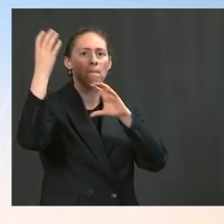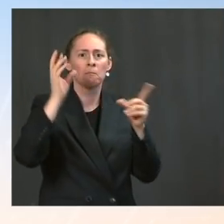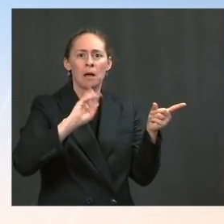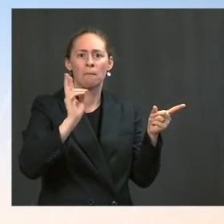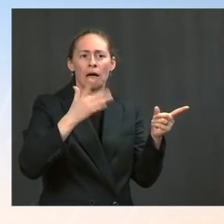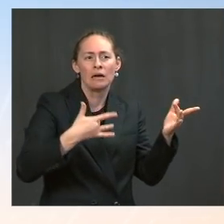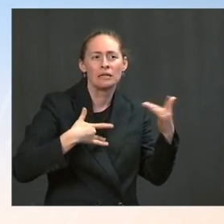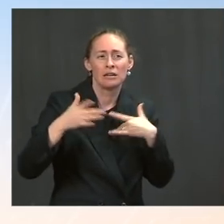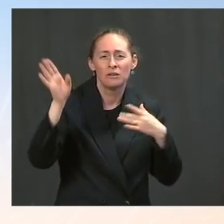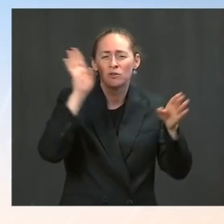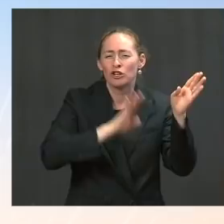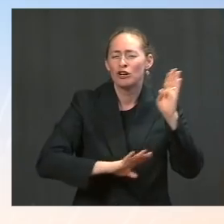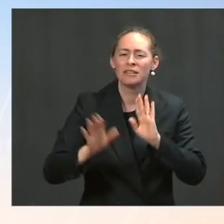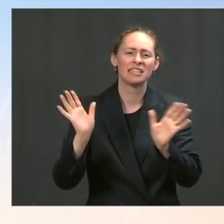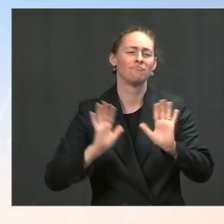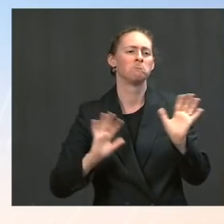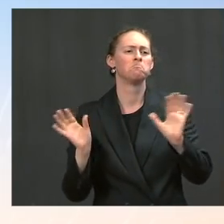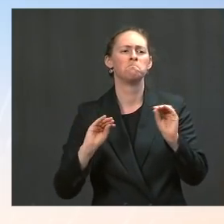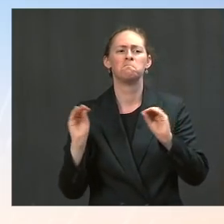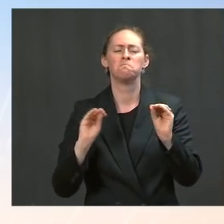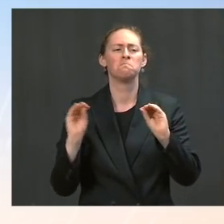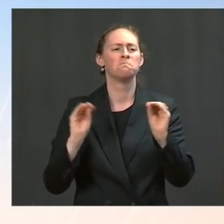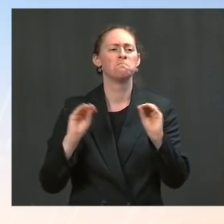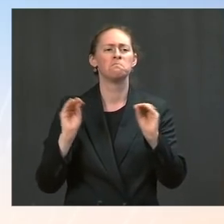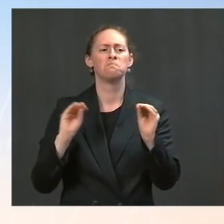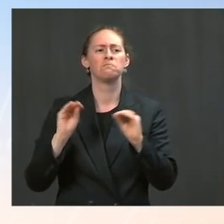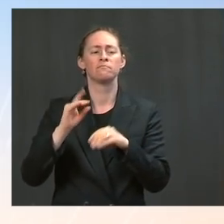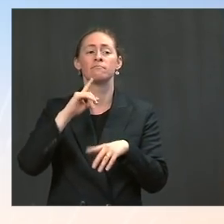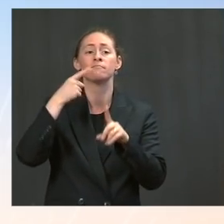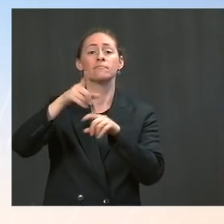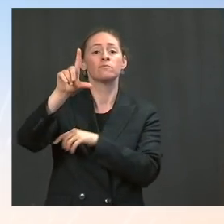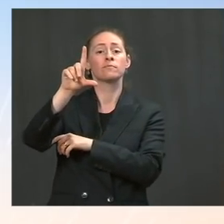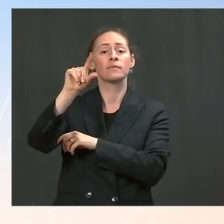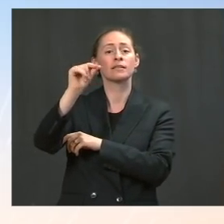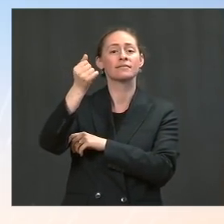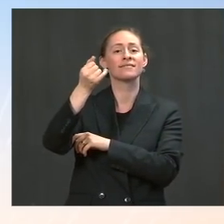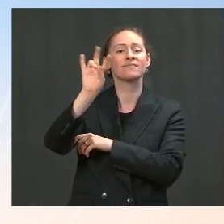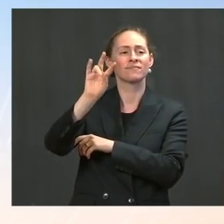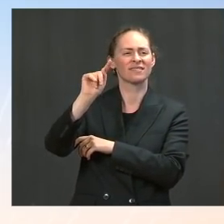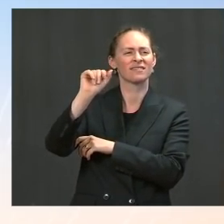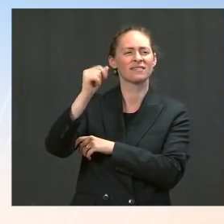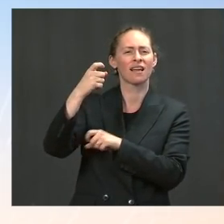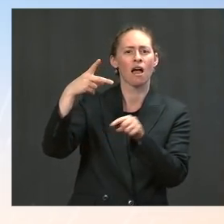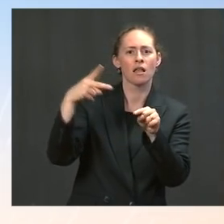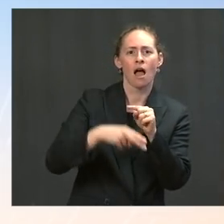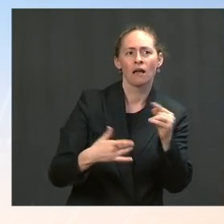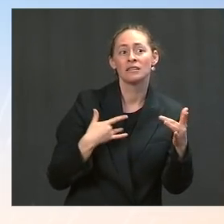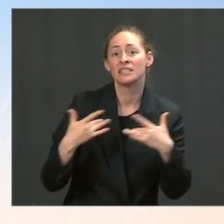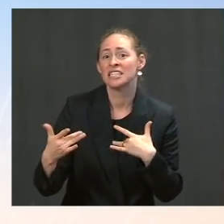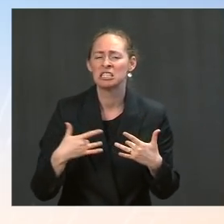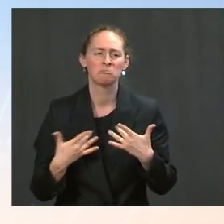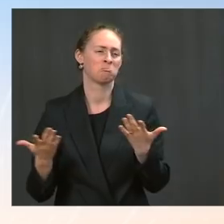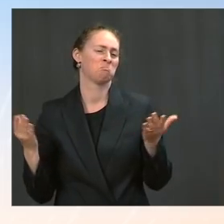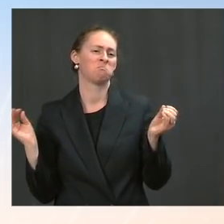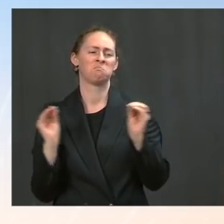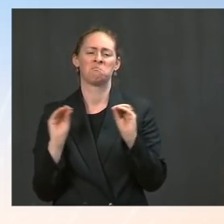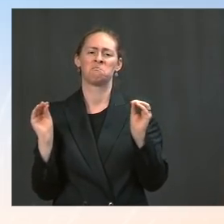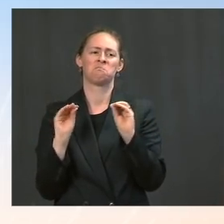which is the 2017 tax cuts, regardless of his point of view on that; we'll take that on in the Build Back Better